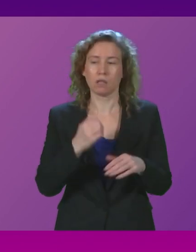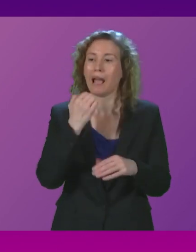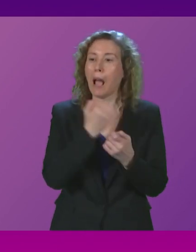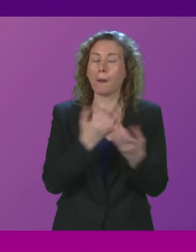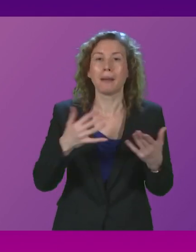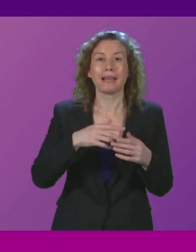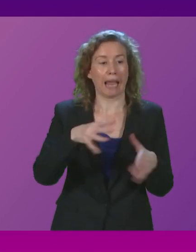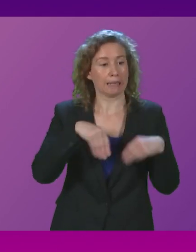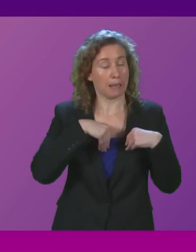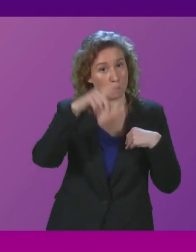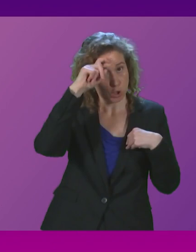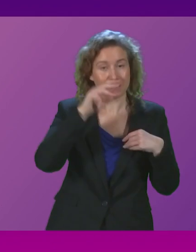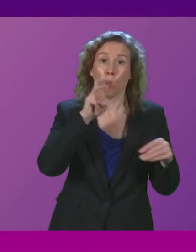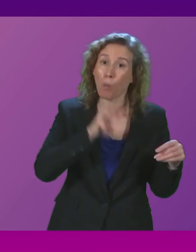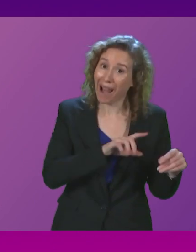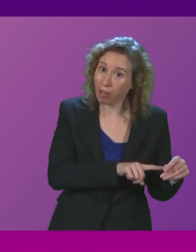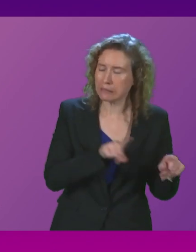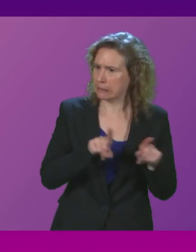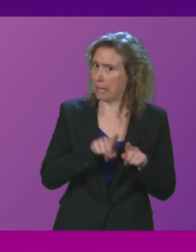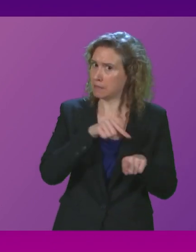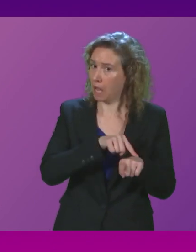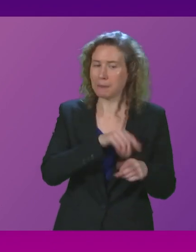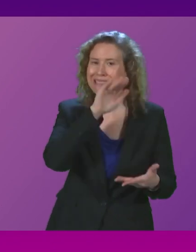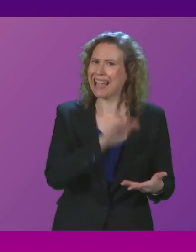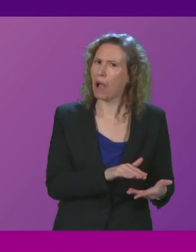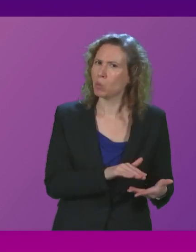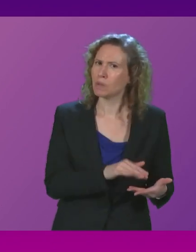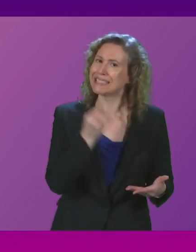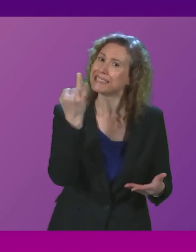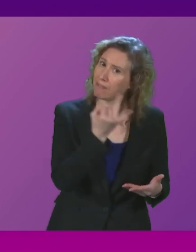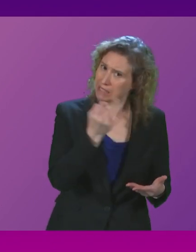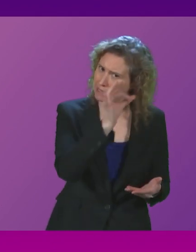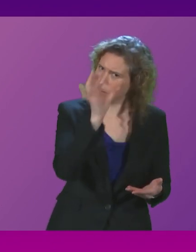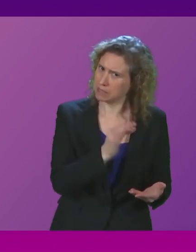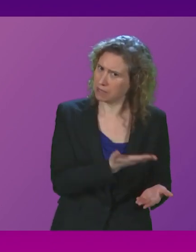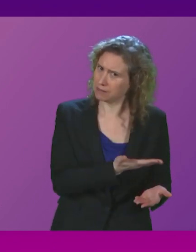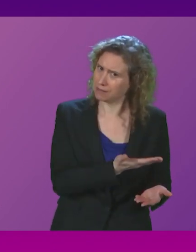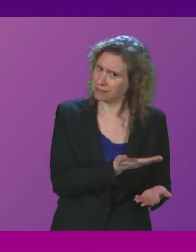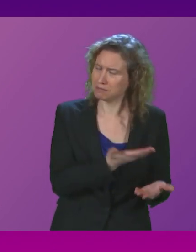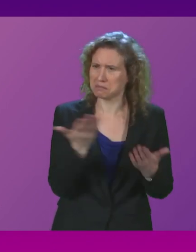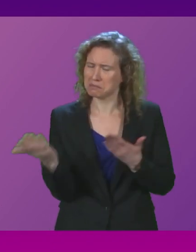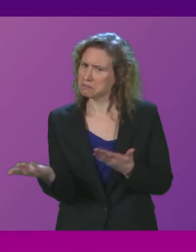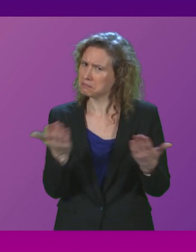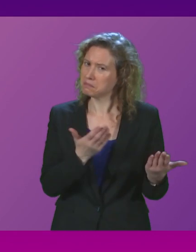acceptances in Wales over the same period is down by 17 per cent. Thank you, members.